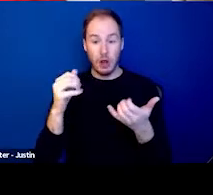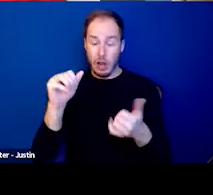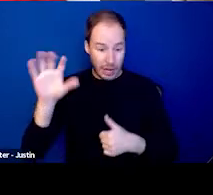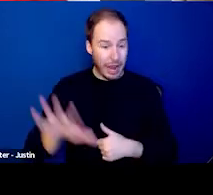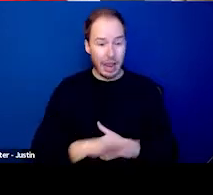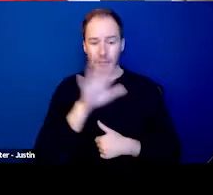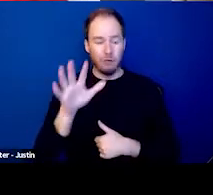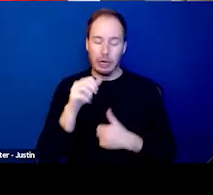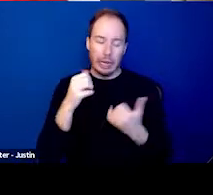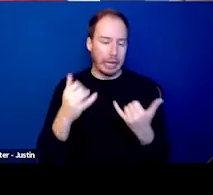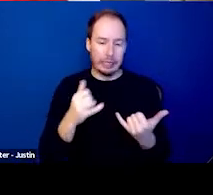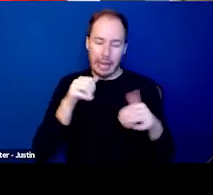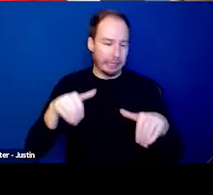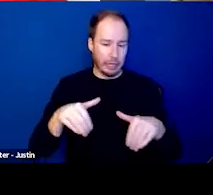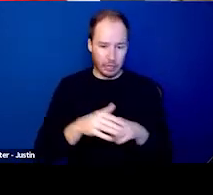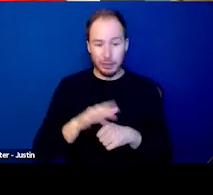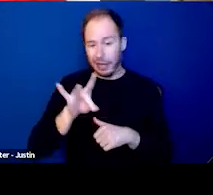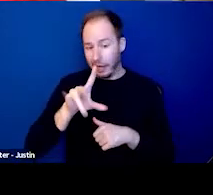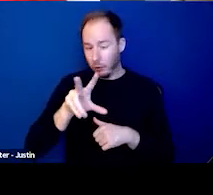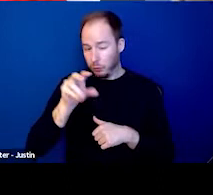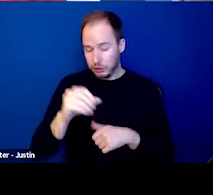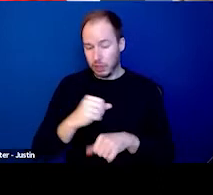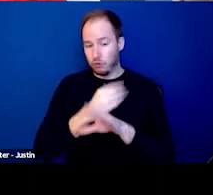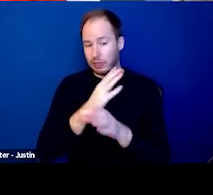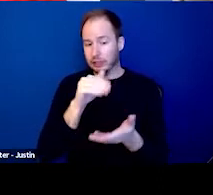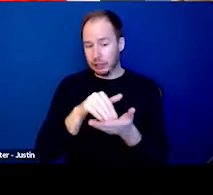But about 83% of our crisis centers say that they are able to,